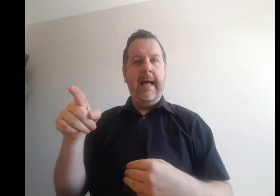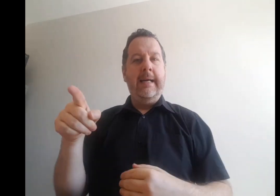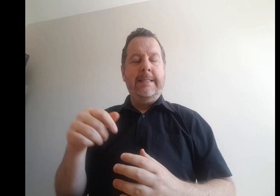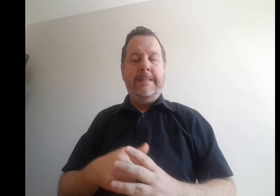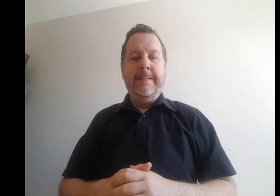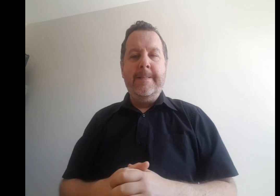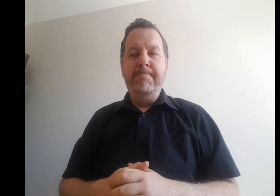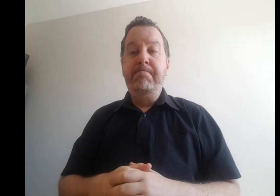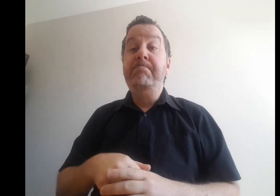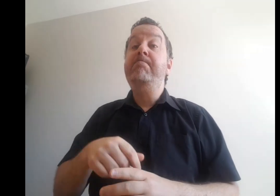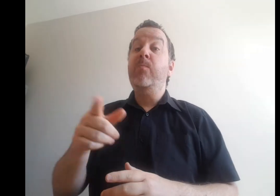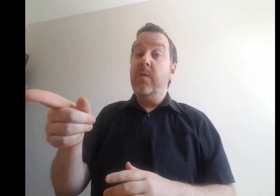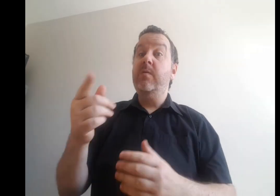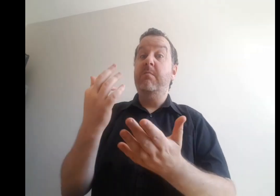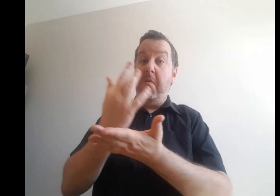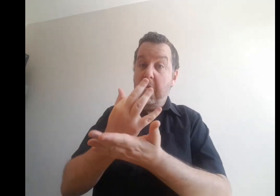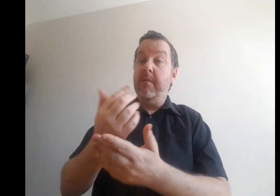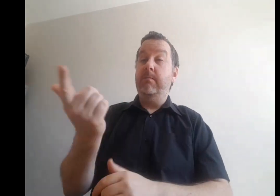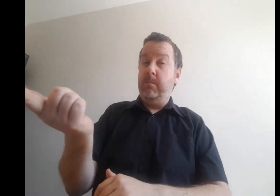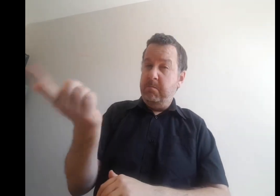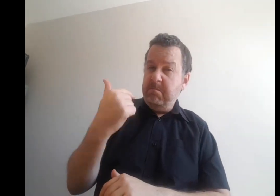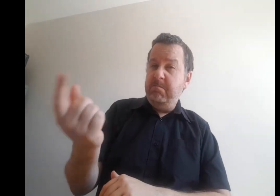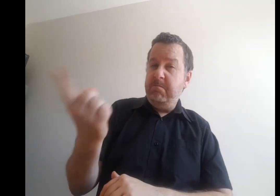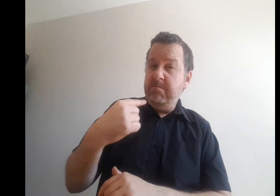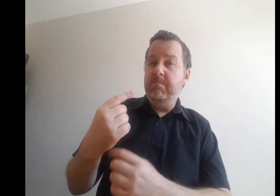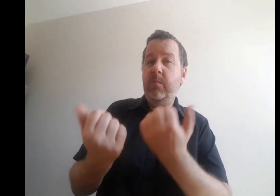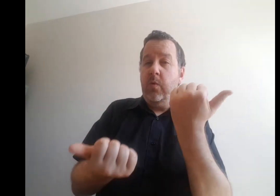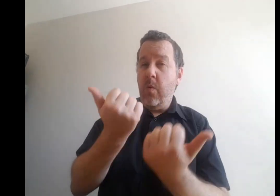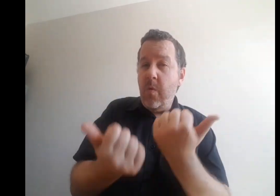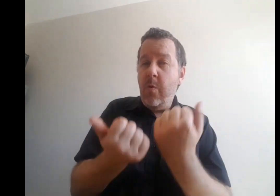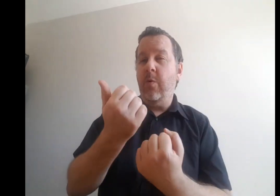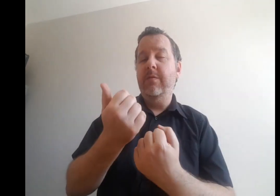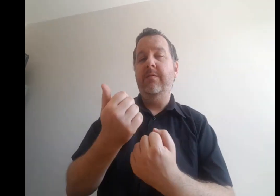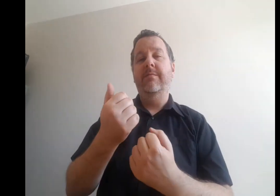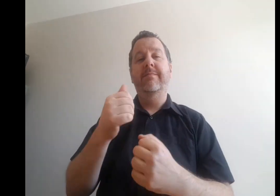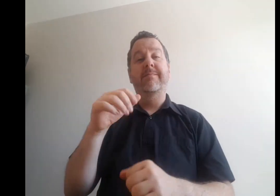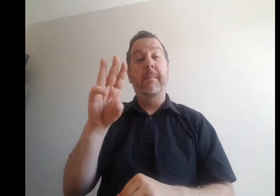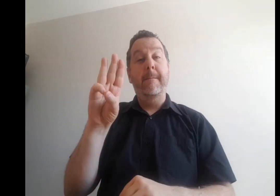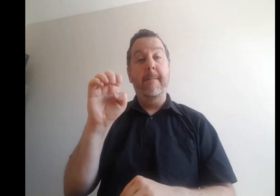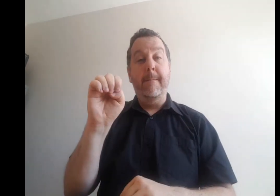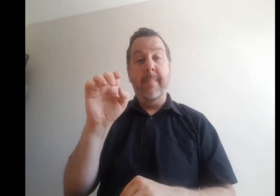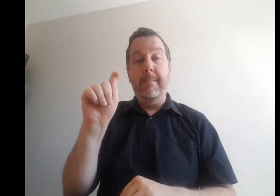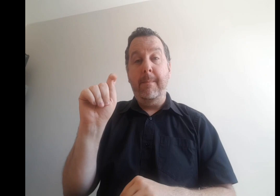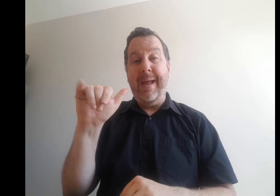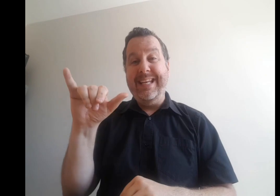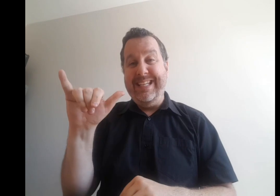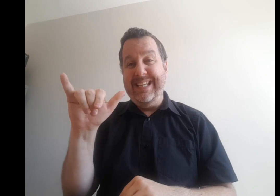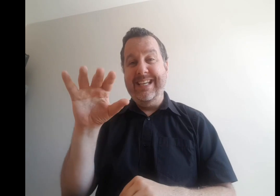Quite a lot of the time when he was called to court at the New Ross Petty Sessions,